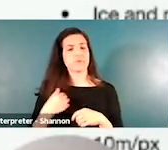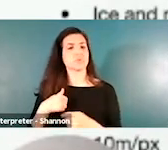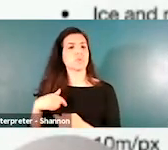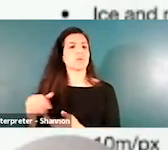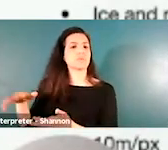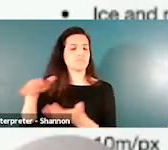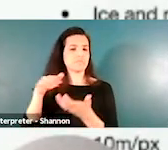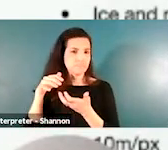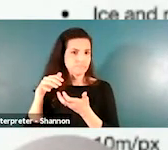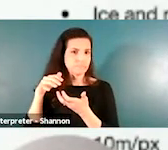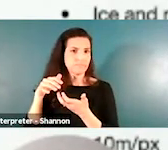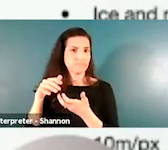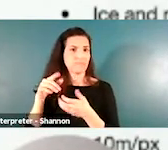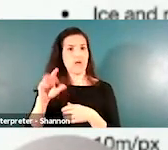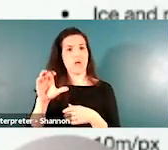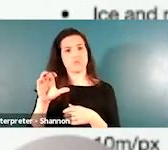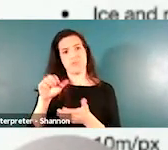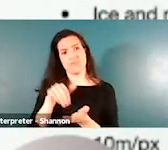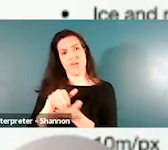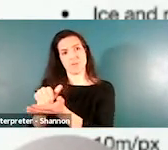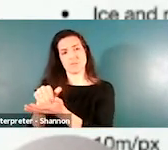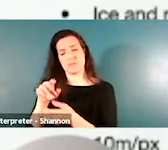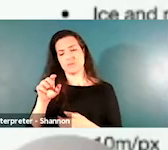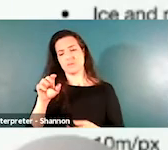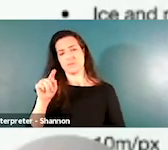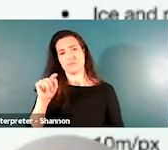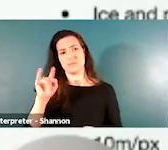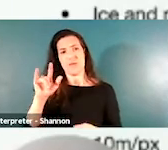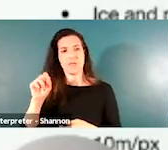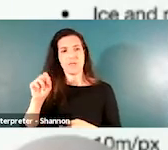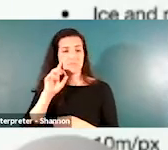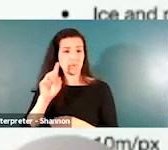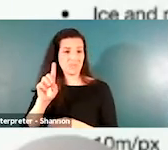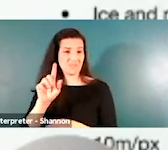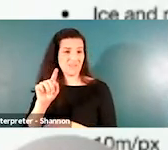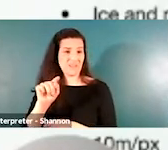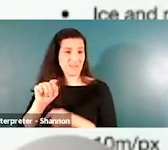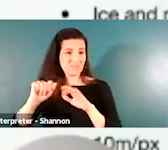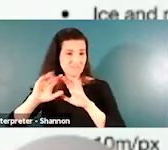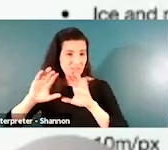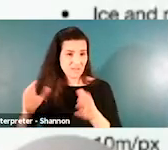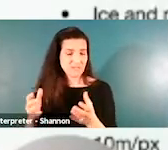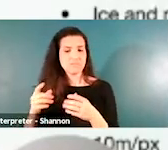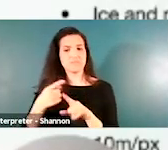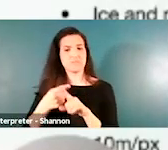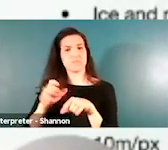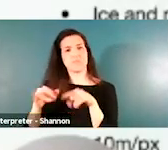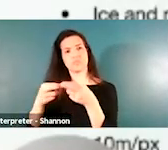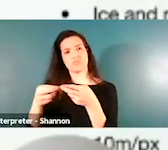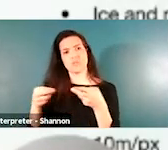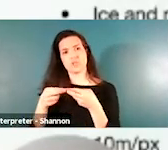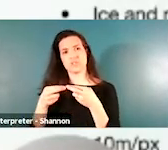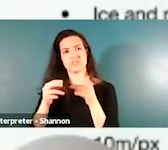of 100,000 times of melting sea ice from the regions outlined in light blue in this map.